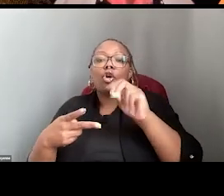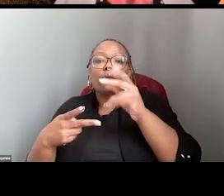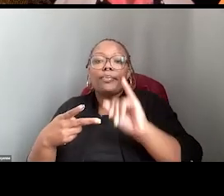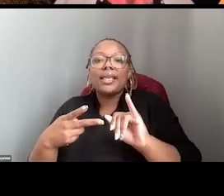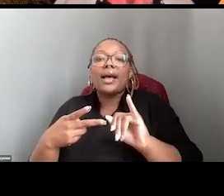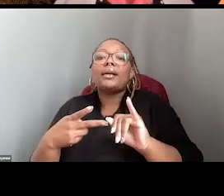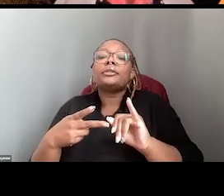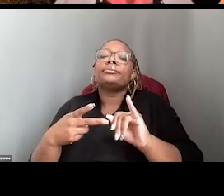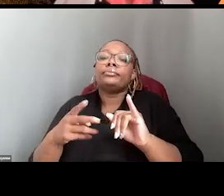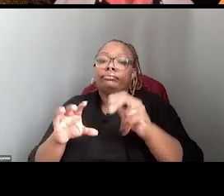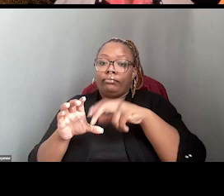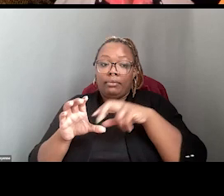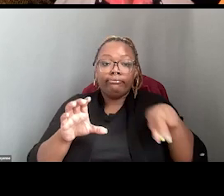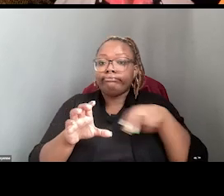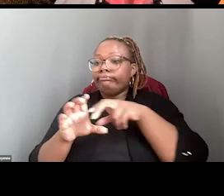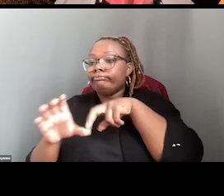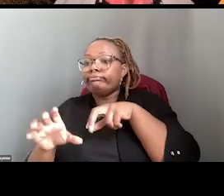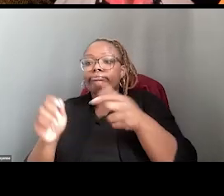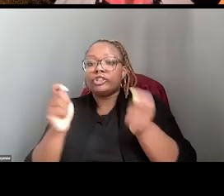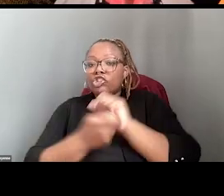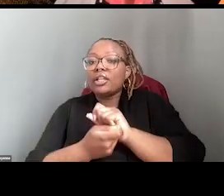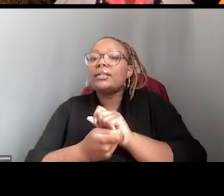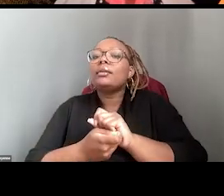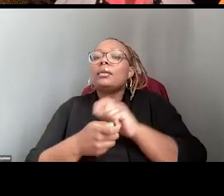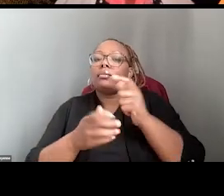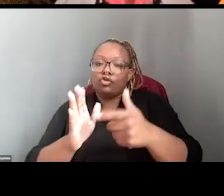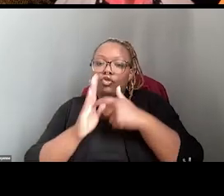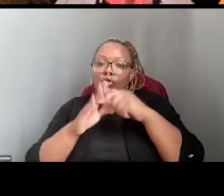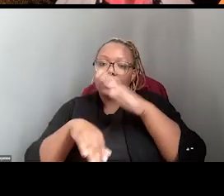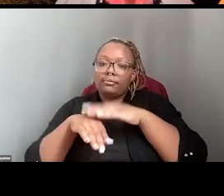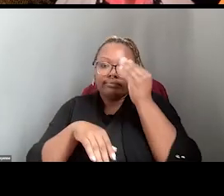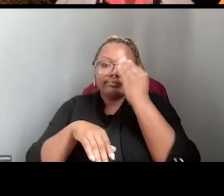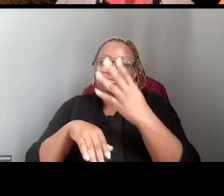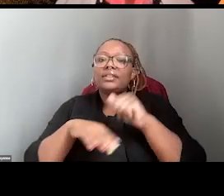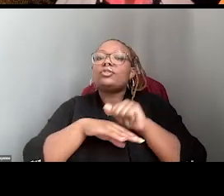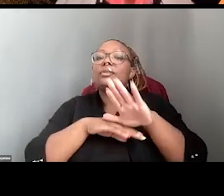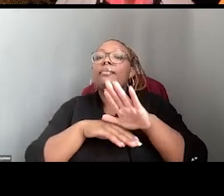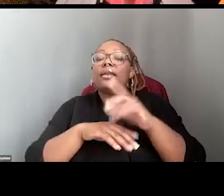these are notifications that are submitted on your behalf to the NSF for approval.